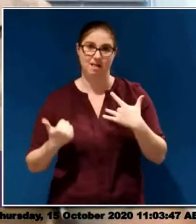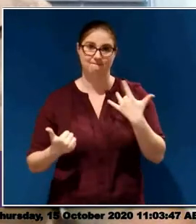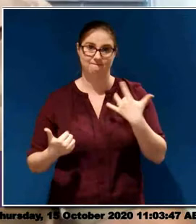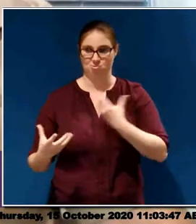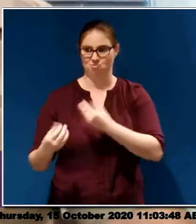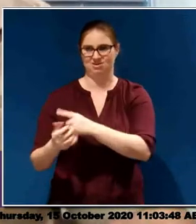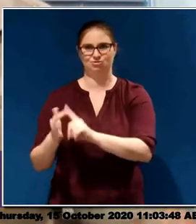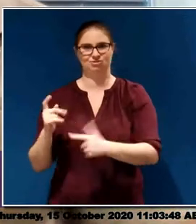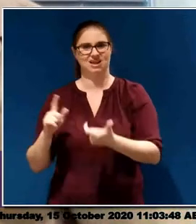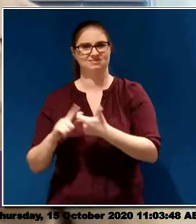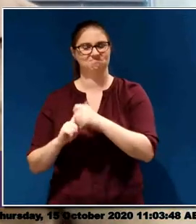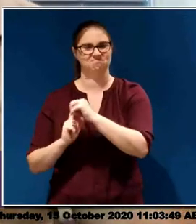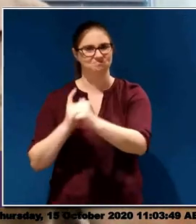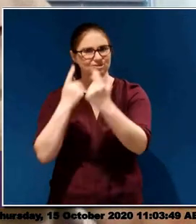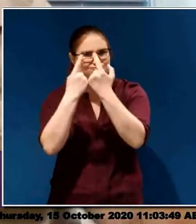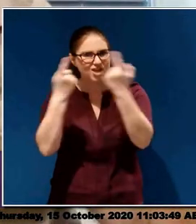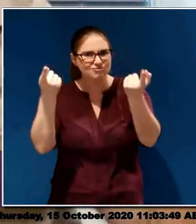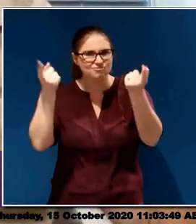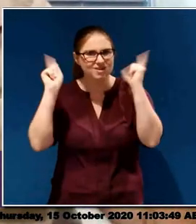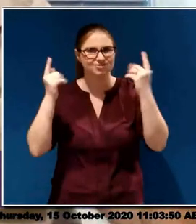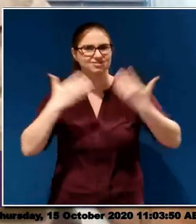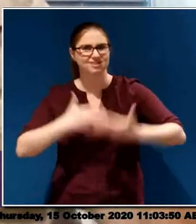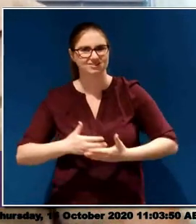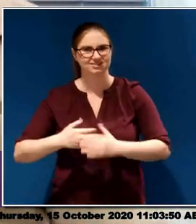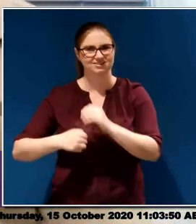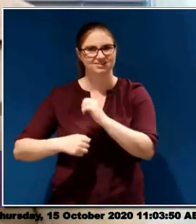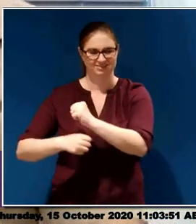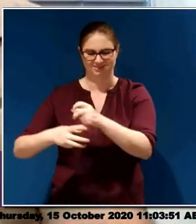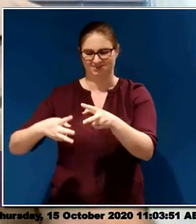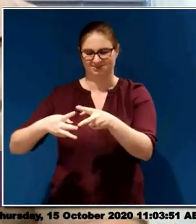His brother and daughter - sister-in-law came as well,